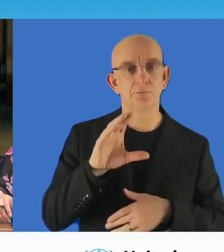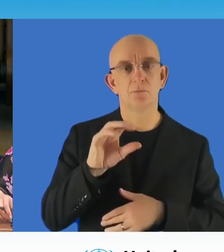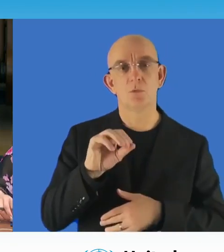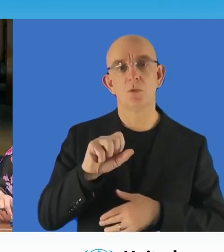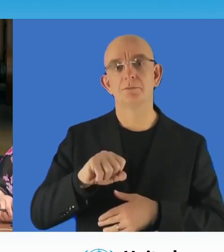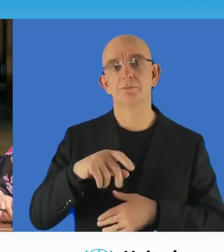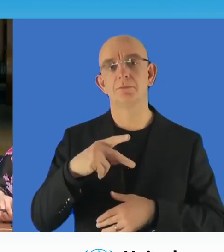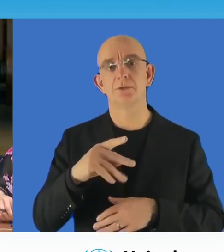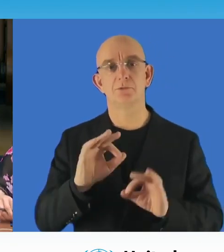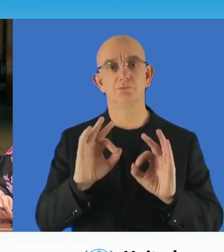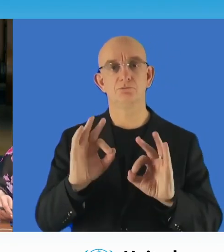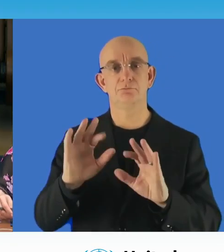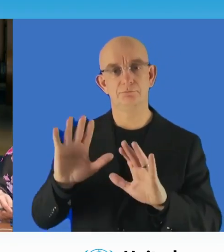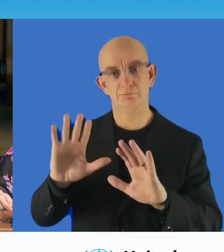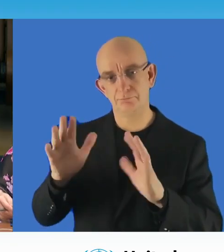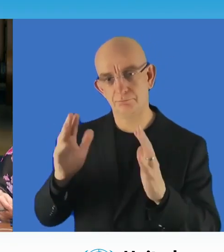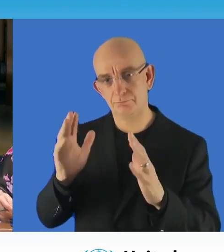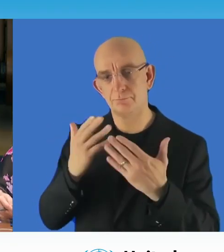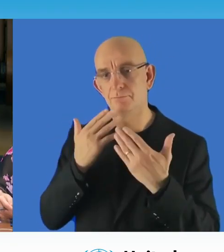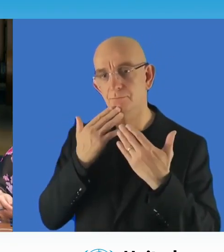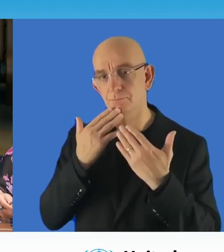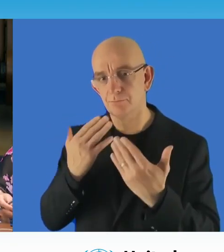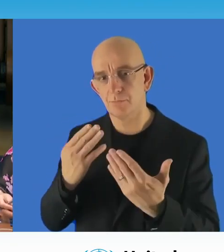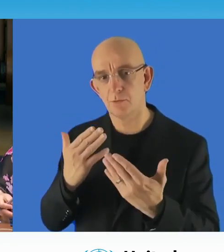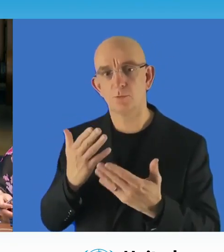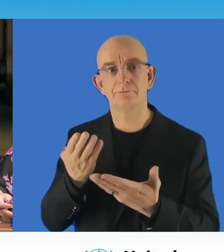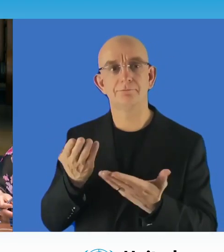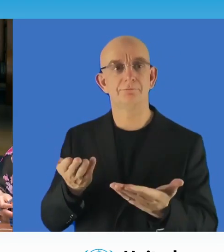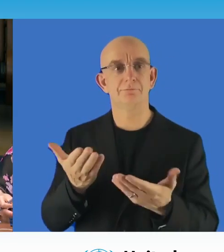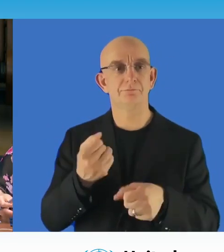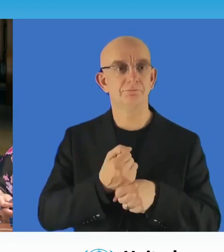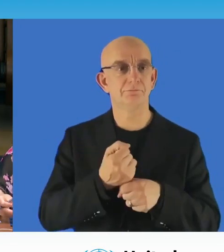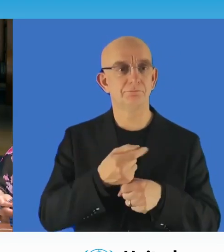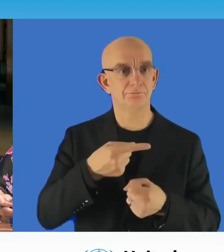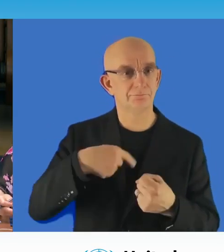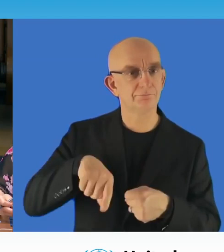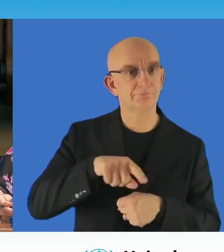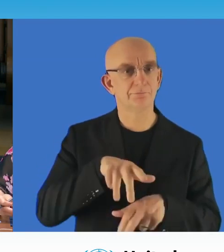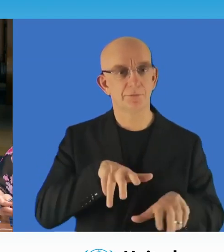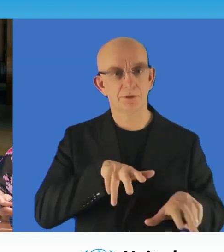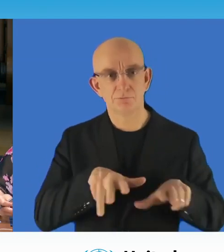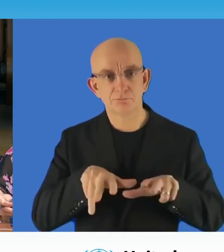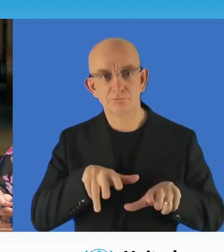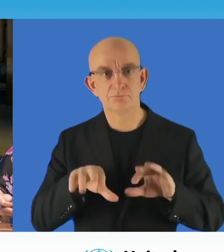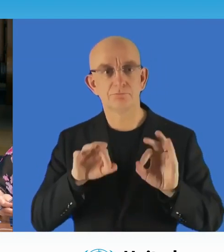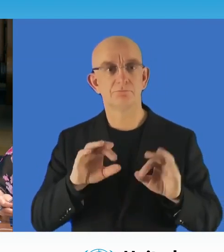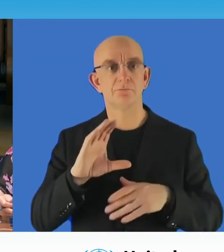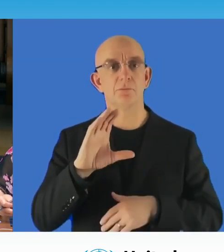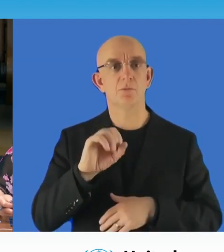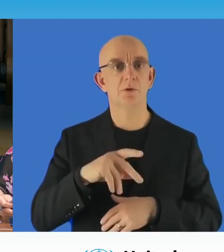tireless efforts to make crpd cosp 17 session a success I would also like to express my sincere